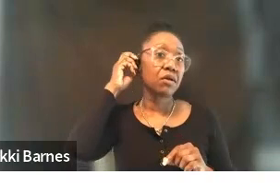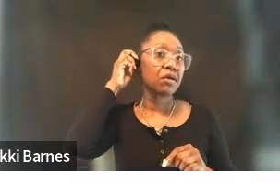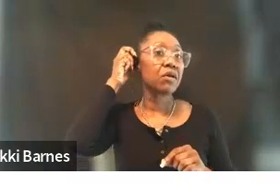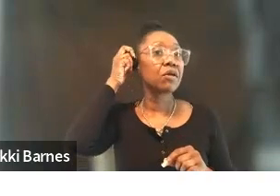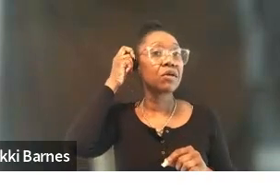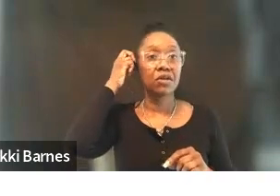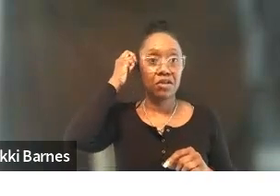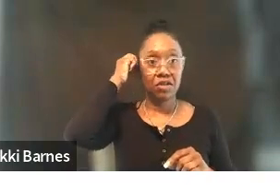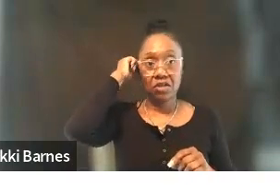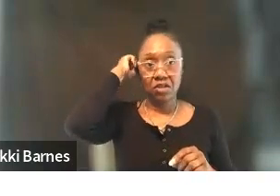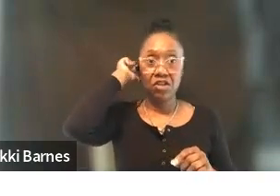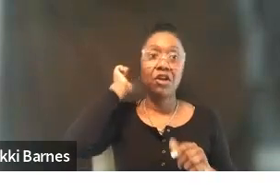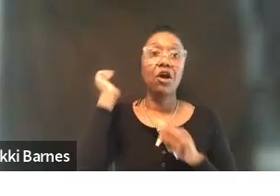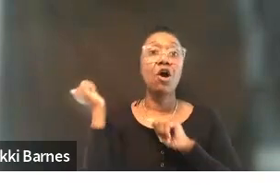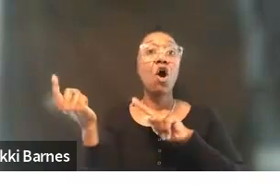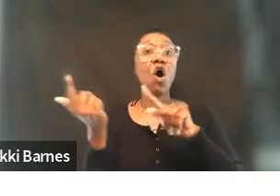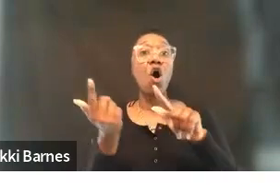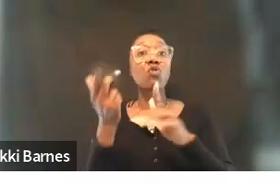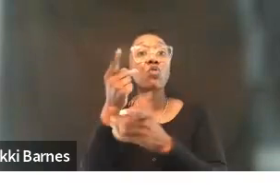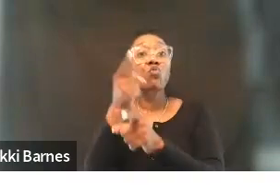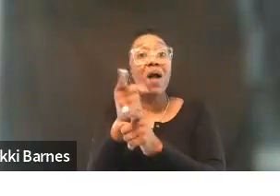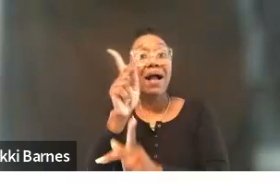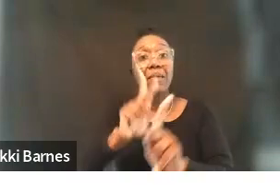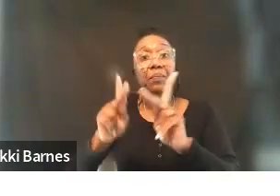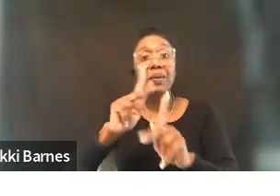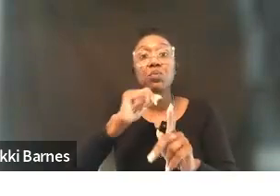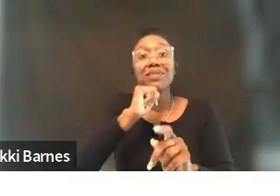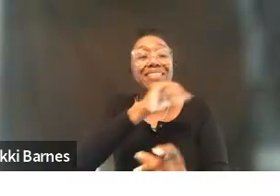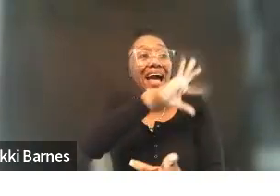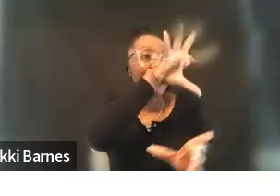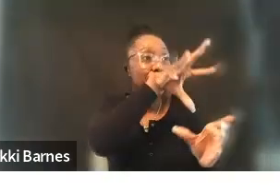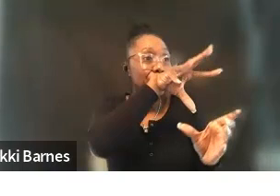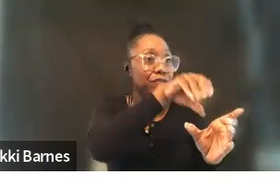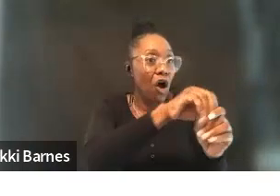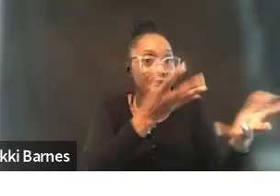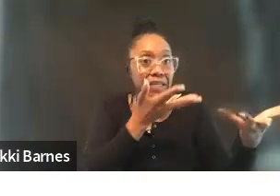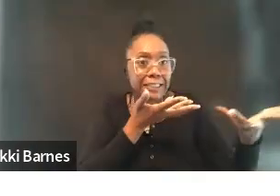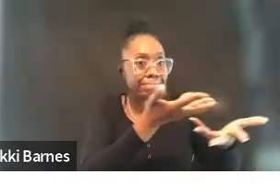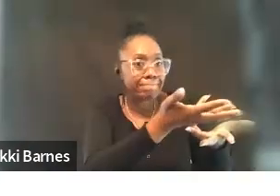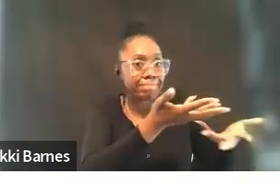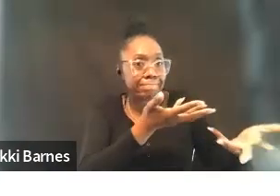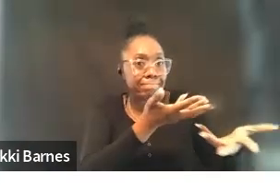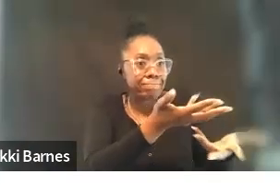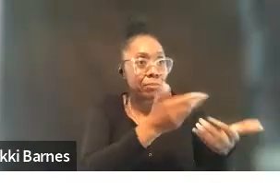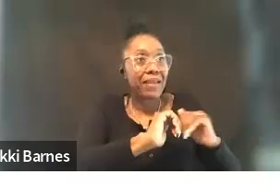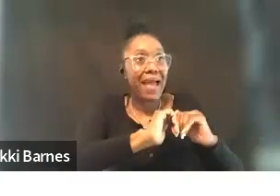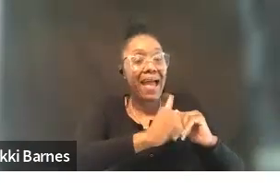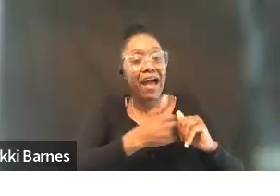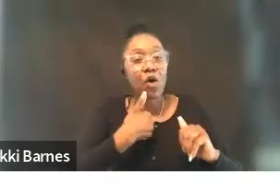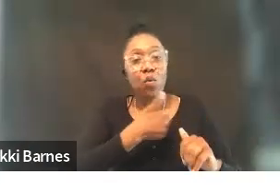We're not necessarily involved in and engaged with. How we made those changes as a state.